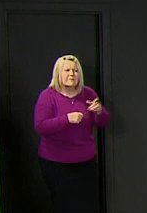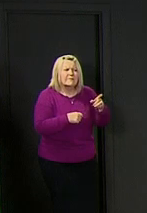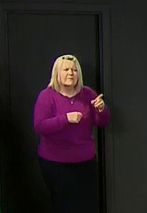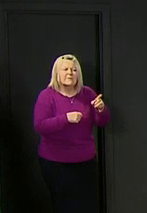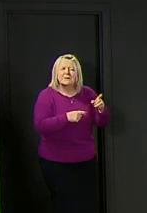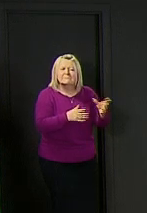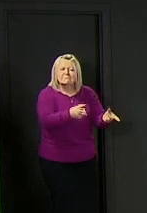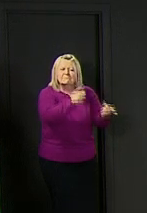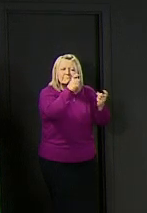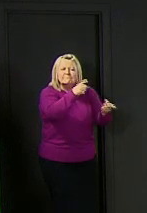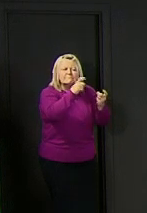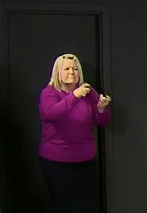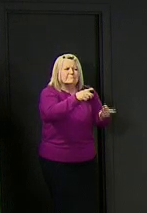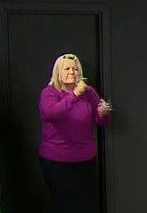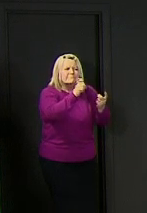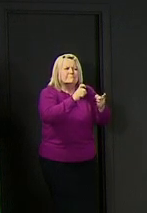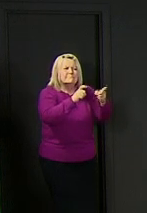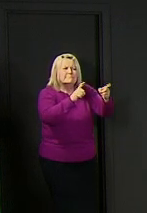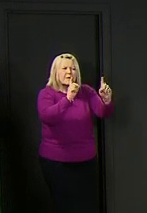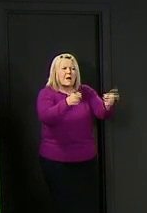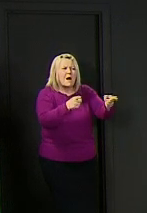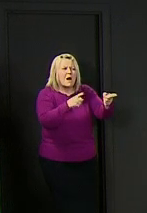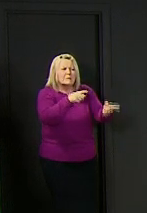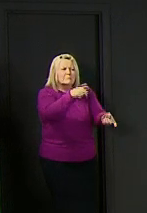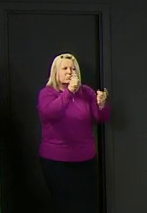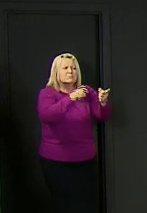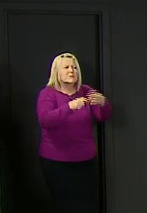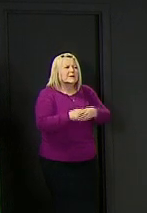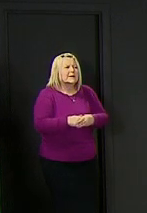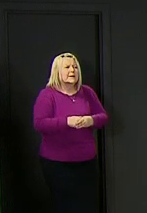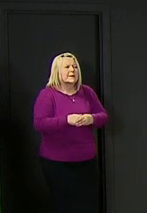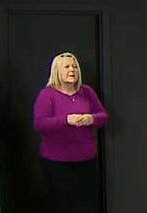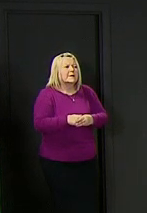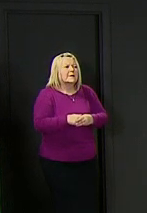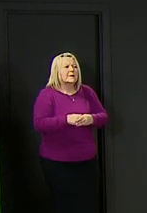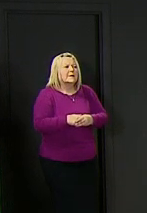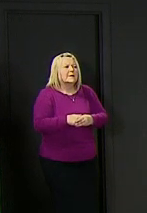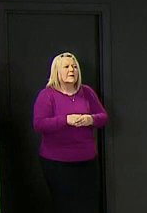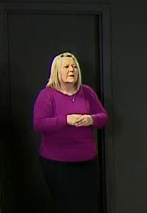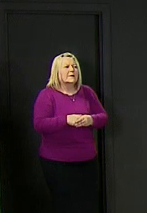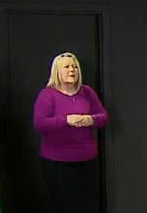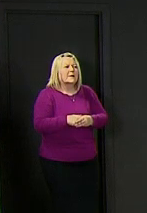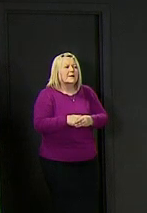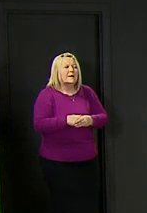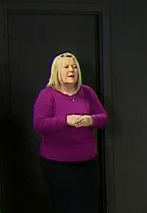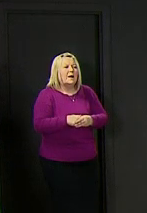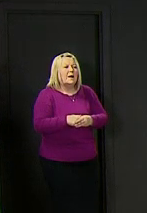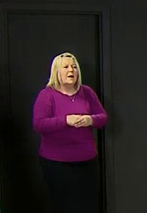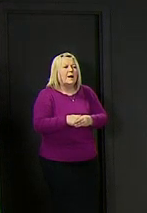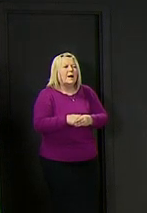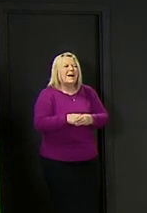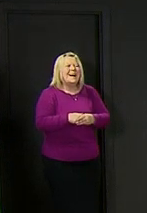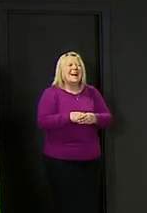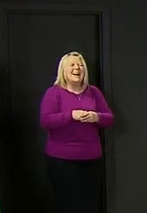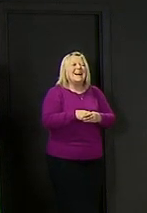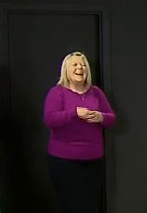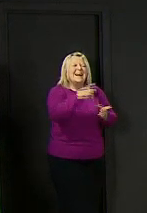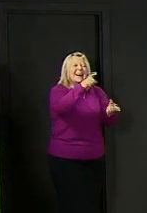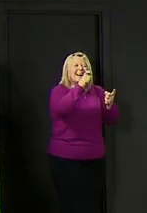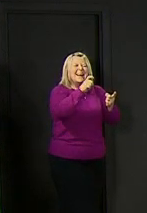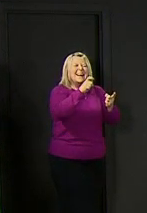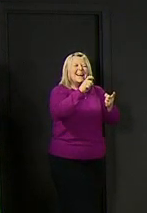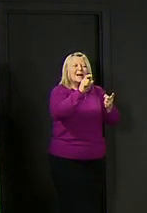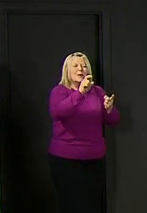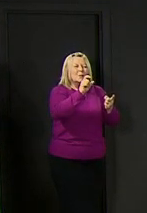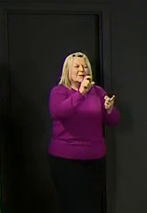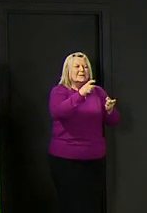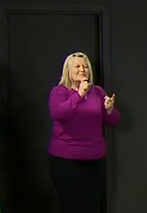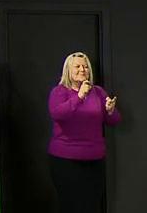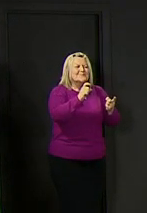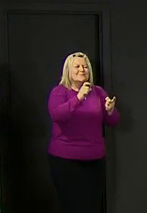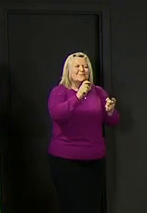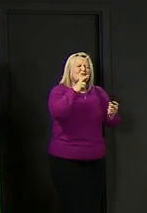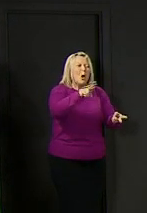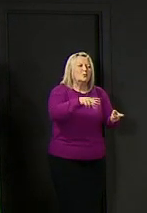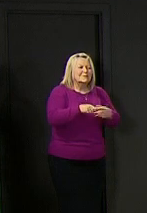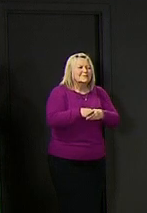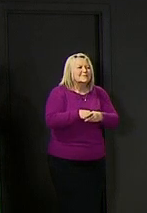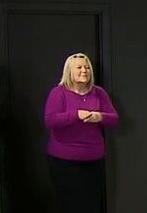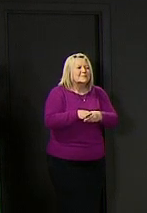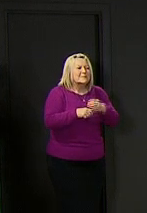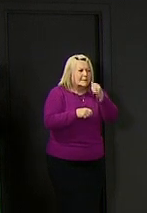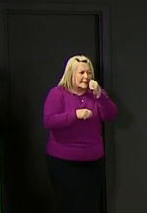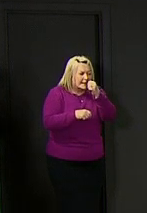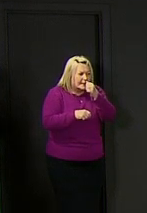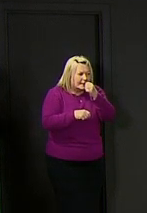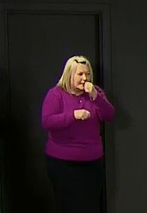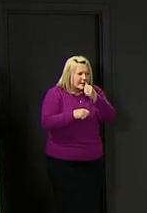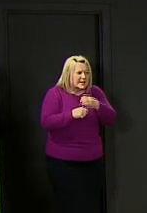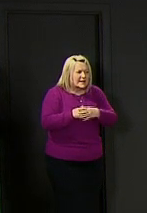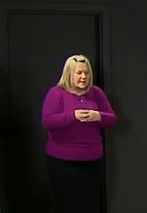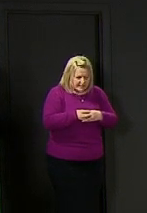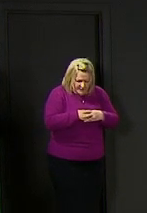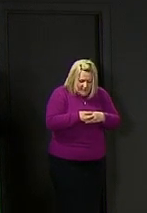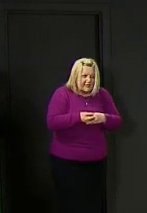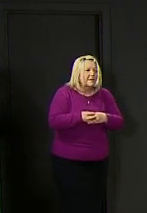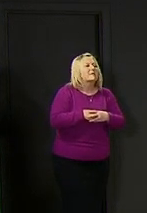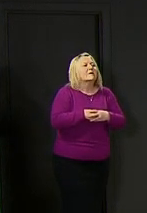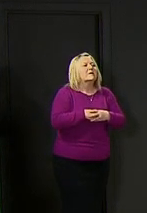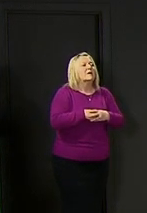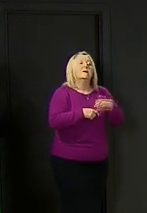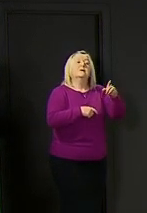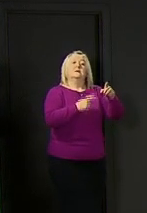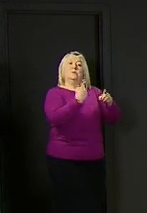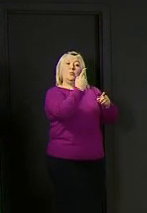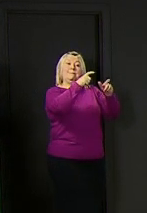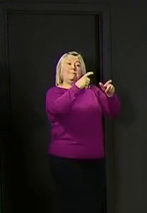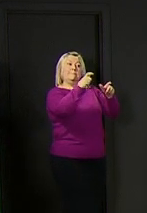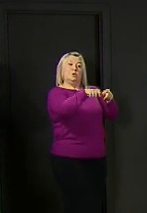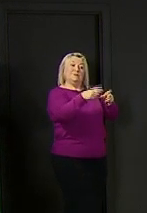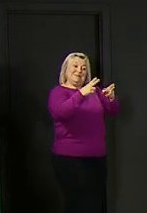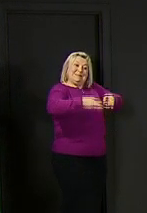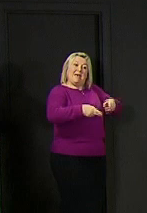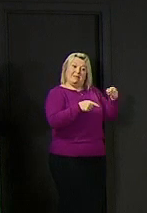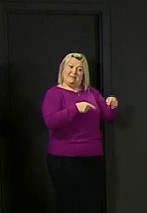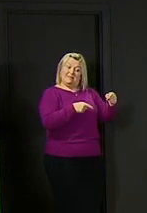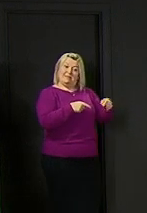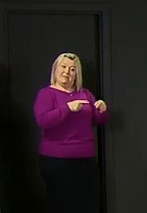Sorted. I'll do my best. On the death of the care home worker today, was that person, do